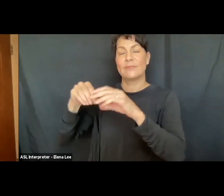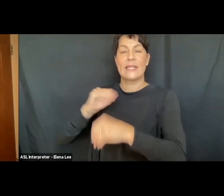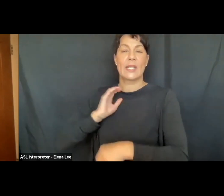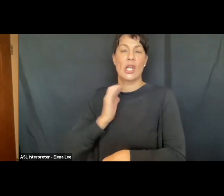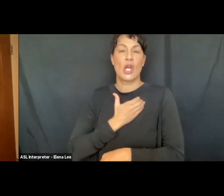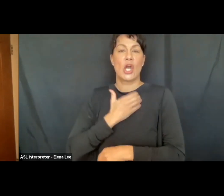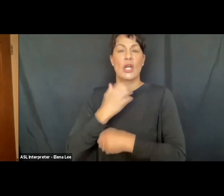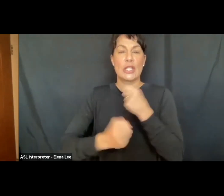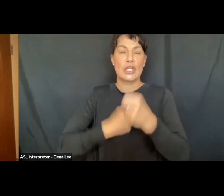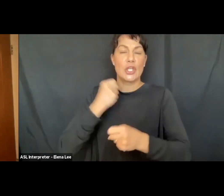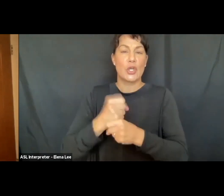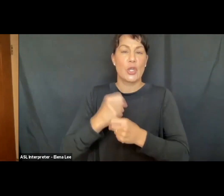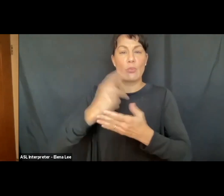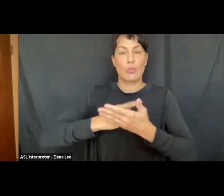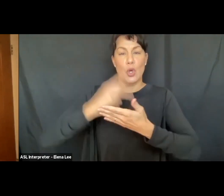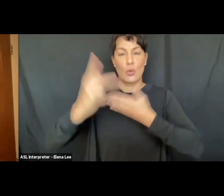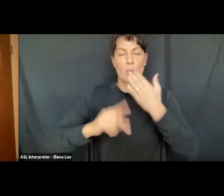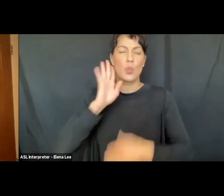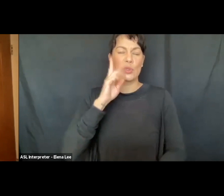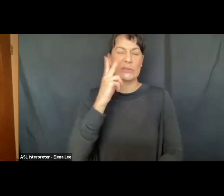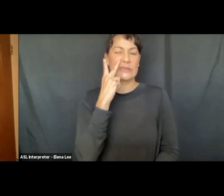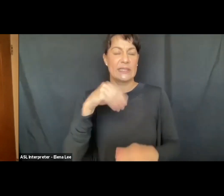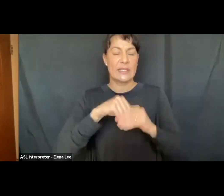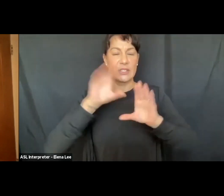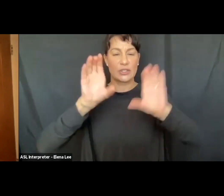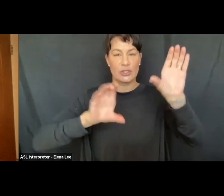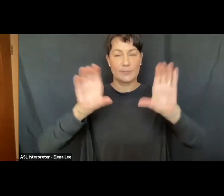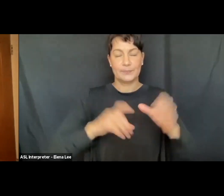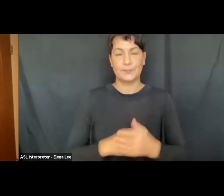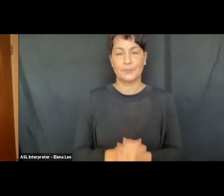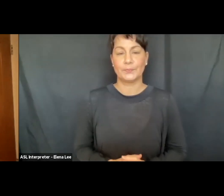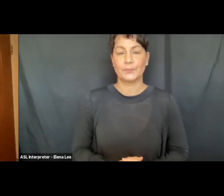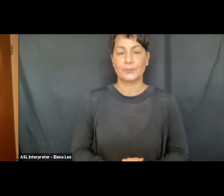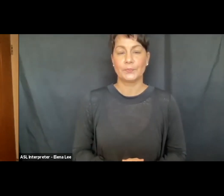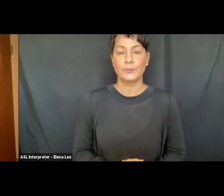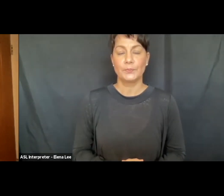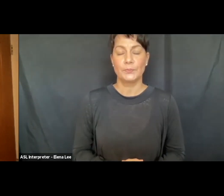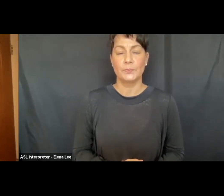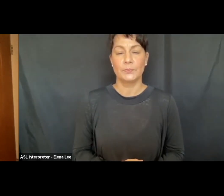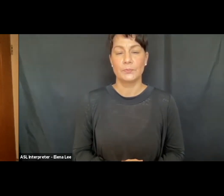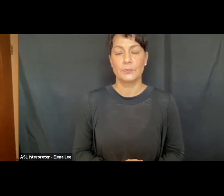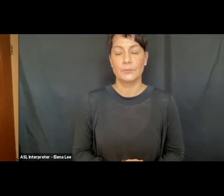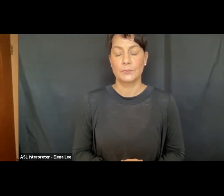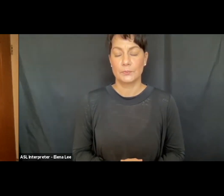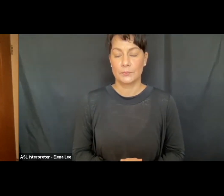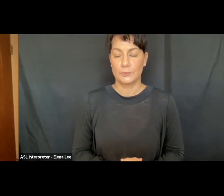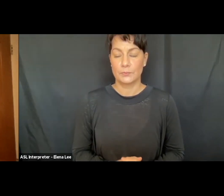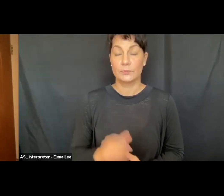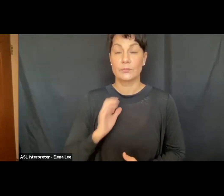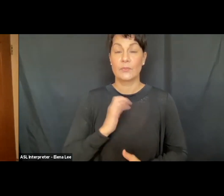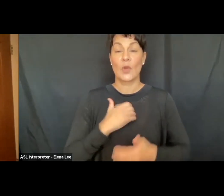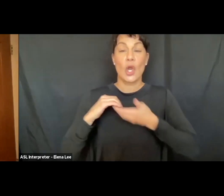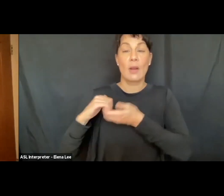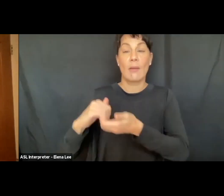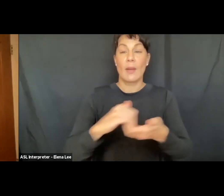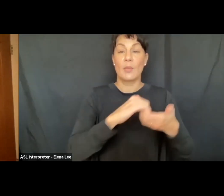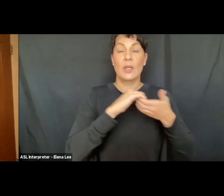That's pasted in the chat as well. Finally, our collaborators on "Getting Real" helped,